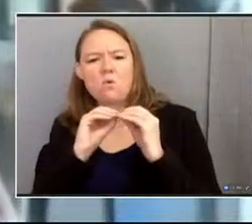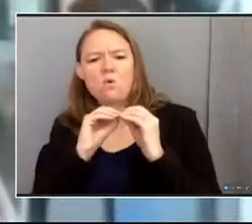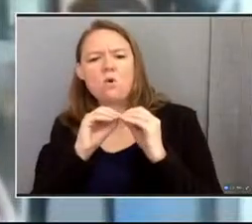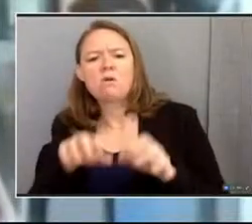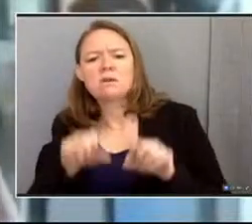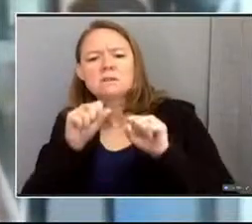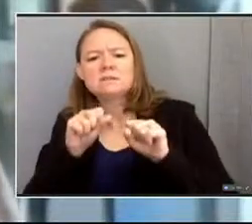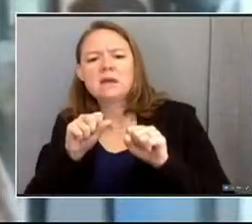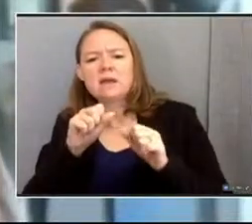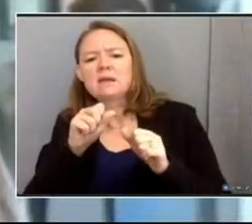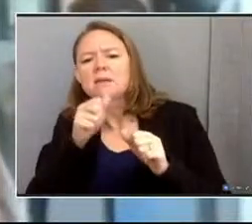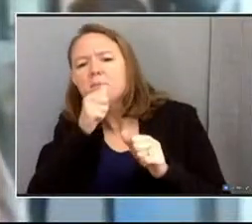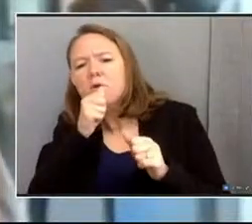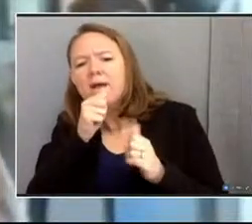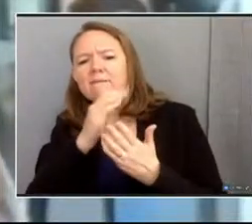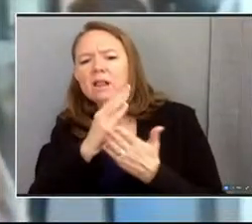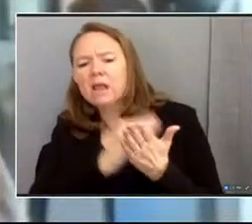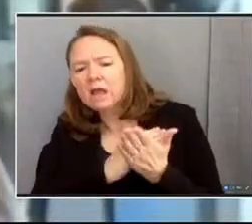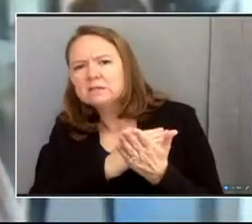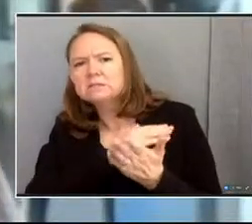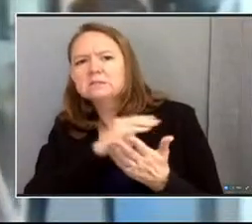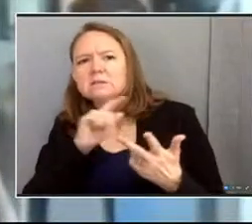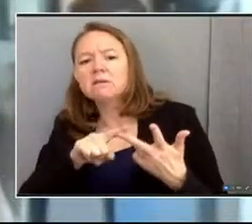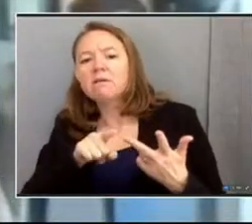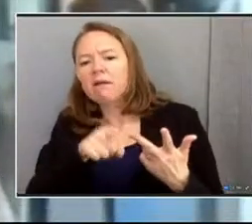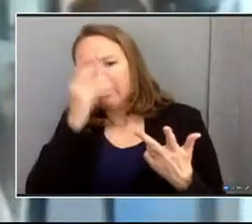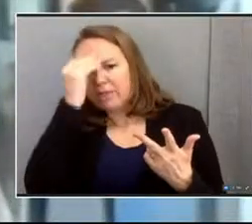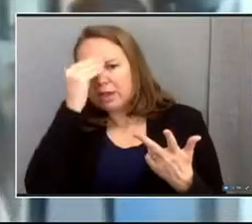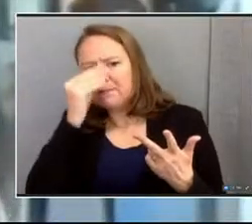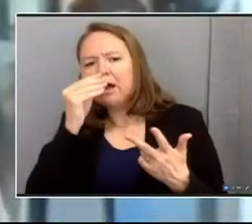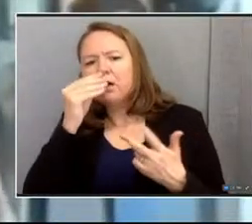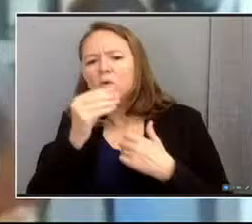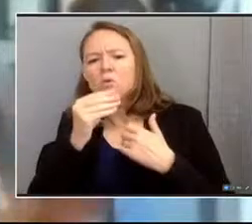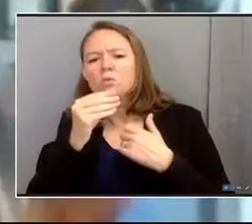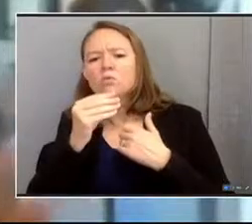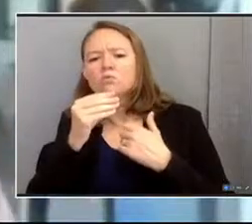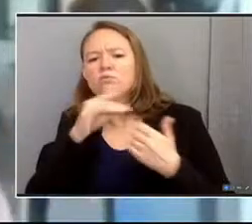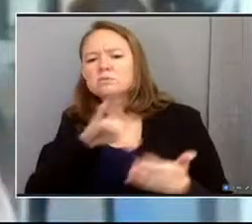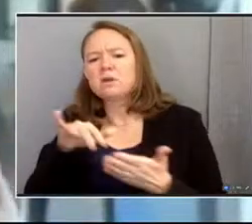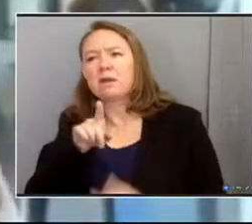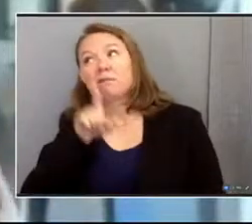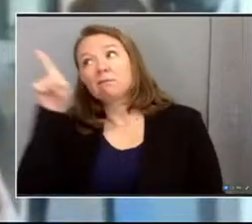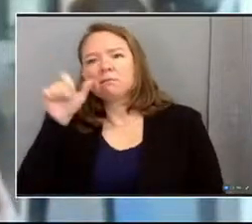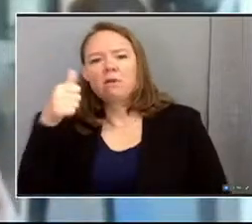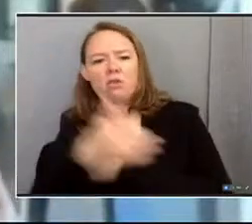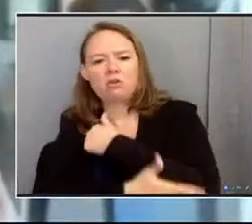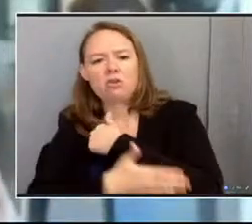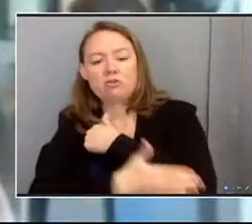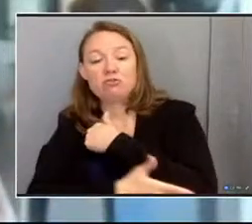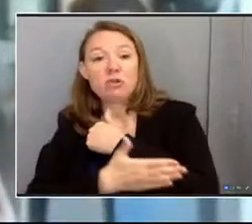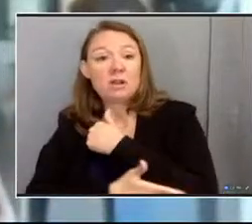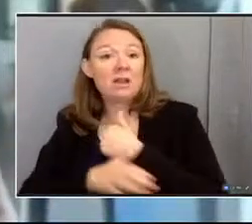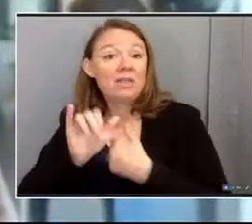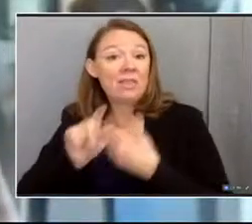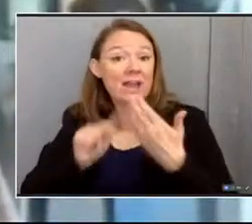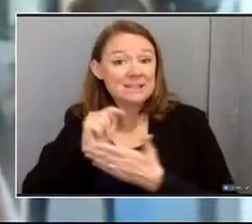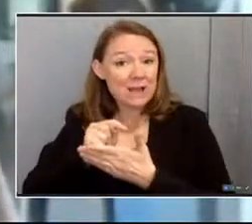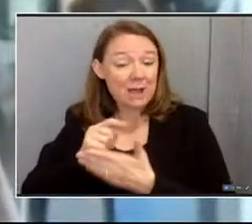even considering studying abroad. A thought at the time that my mother and my grandmother would feel